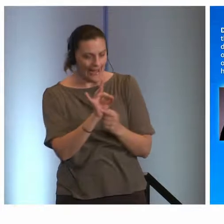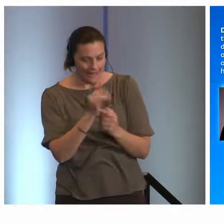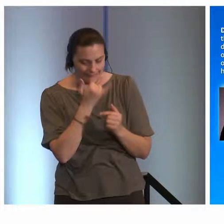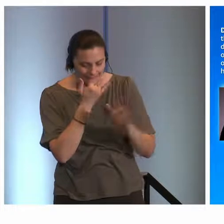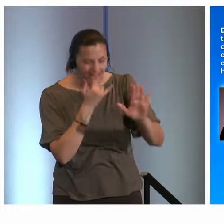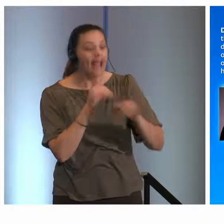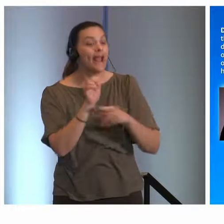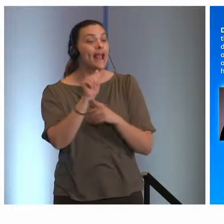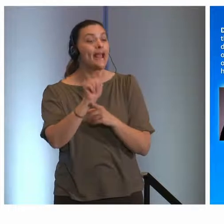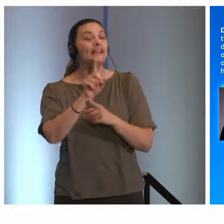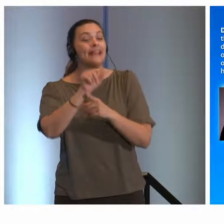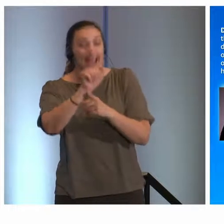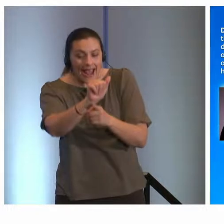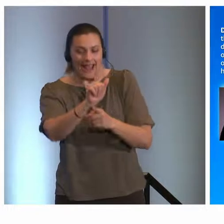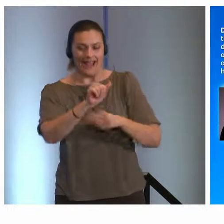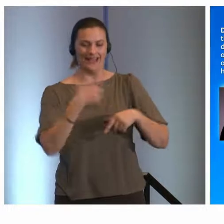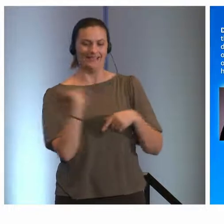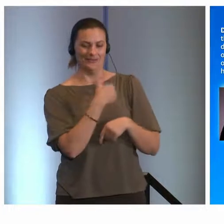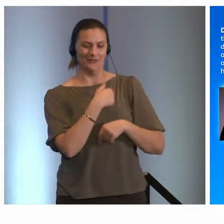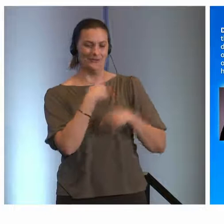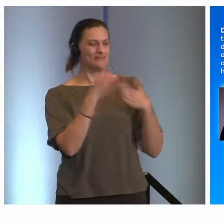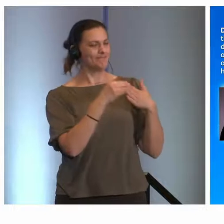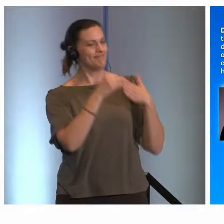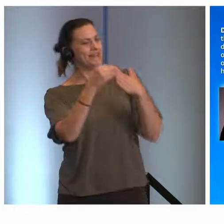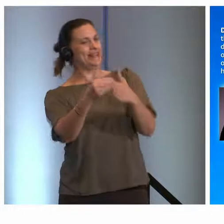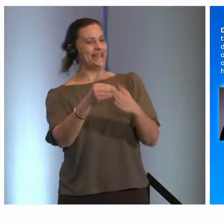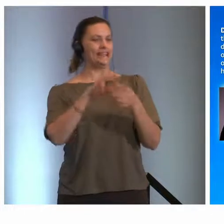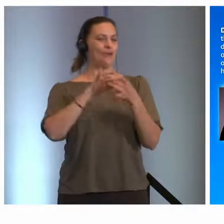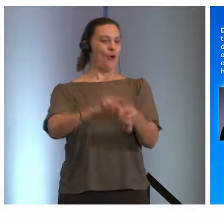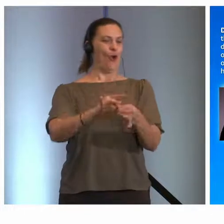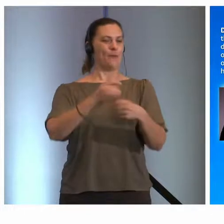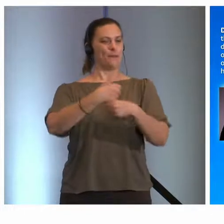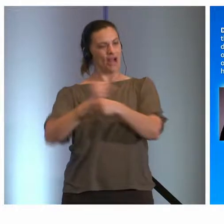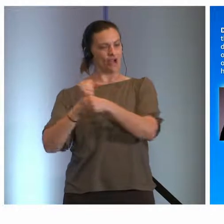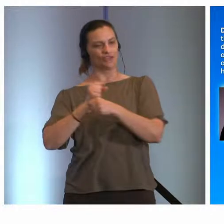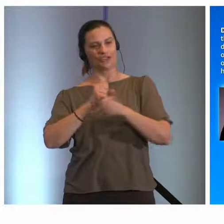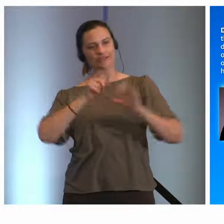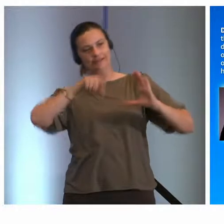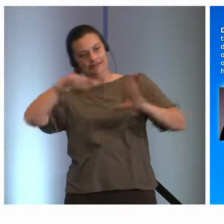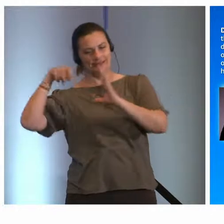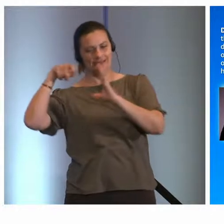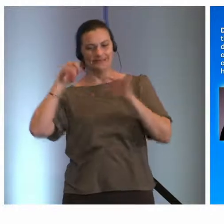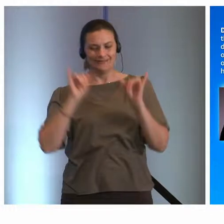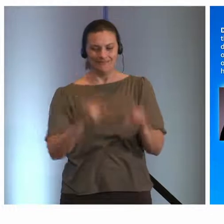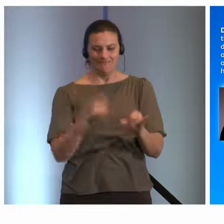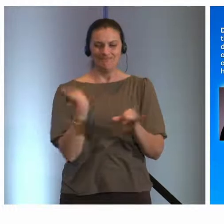together we've created ADA lead on productions to recognize history impact and purpose, of the ADA through celebration,